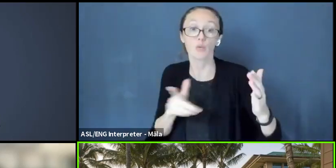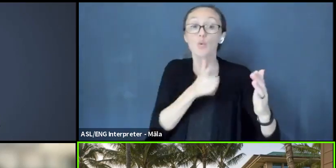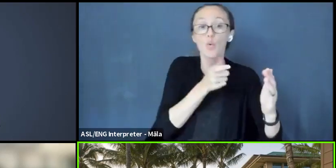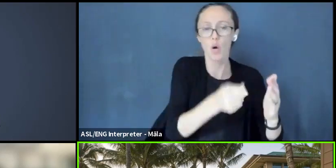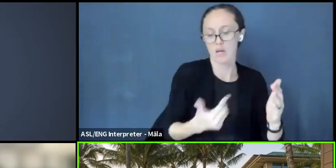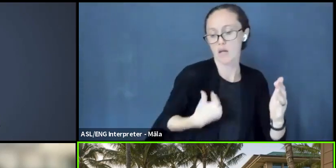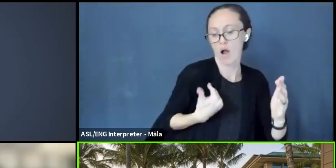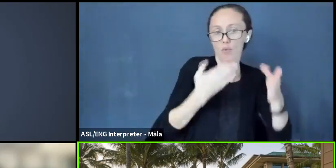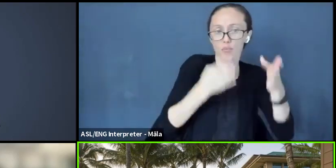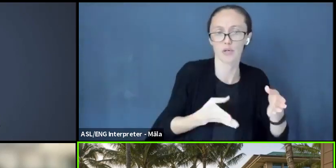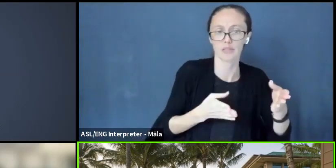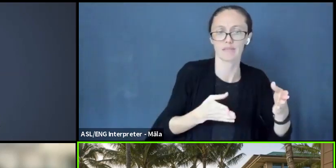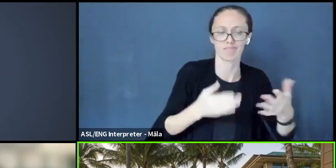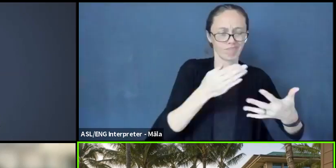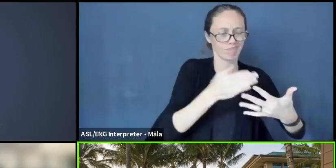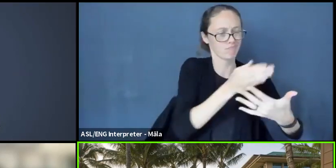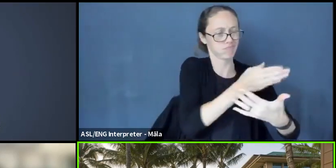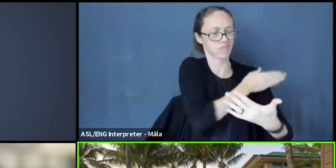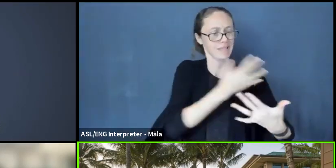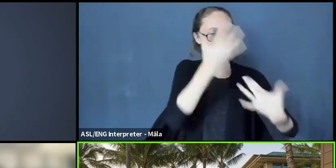They tend to being hospitalized more.